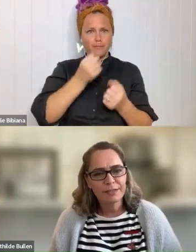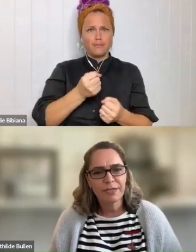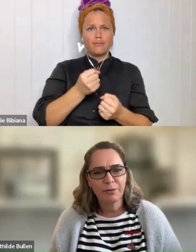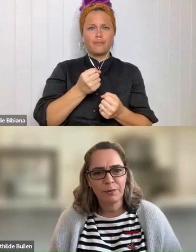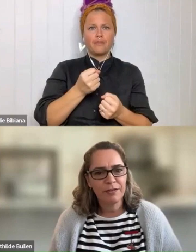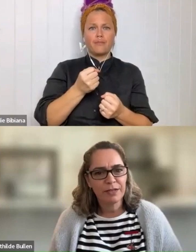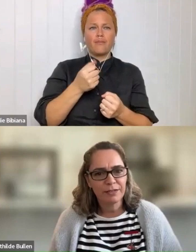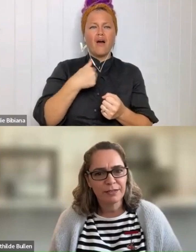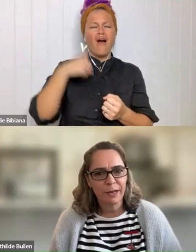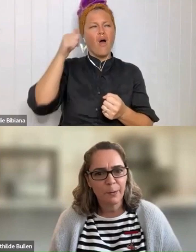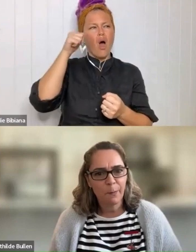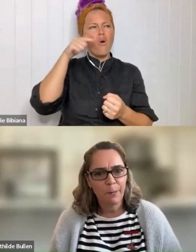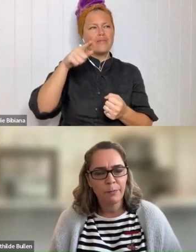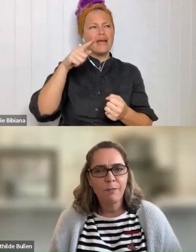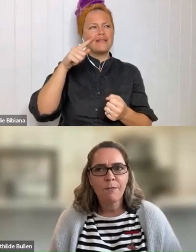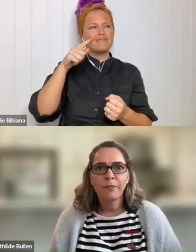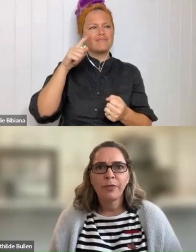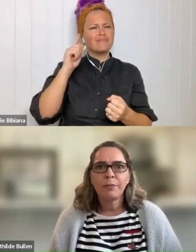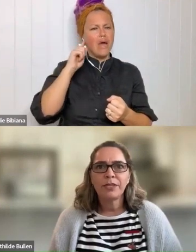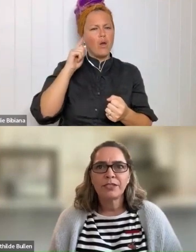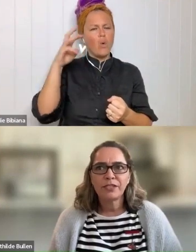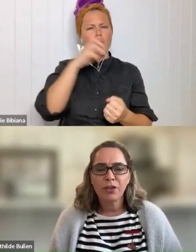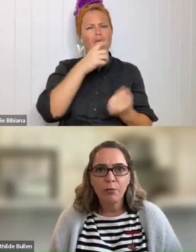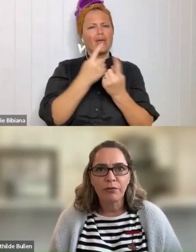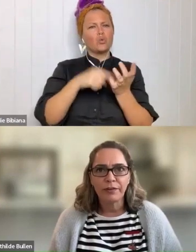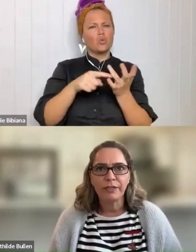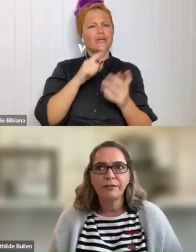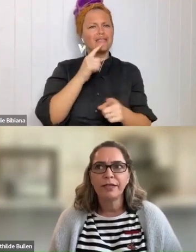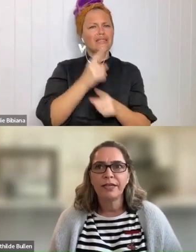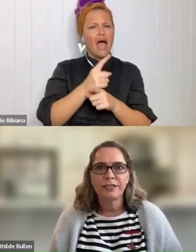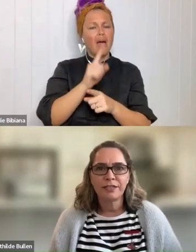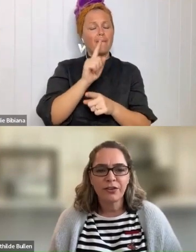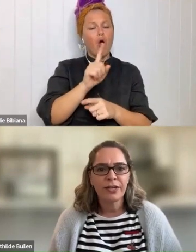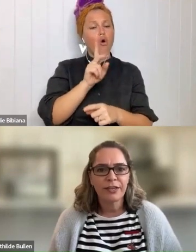seems like a weird thing to say. But so often, and certainly